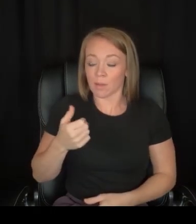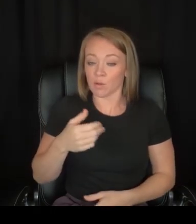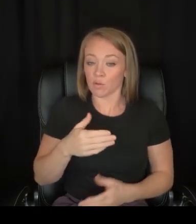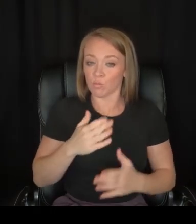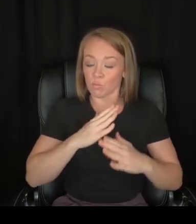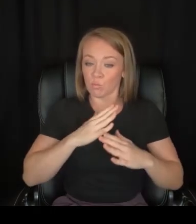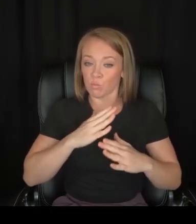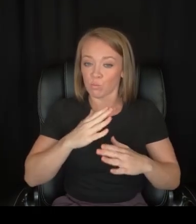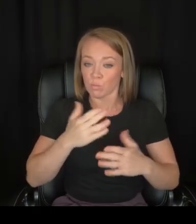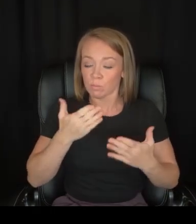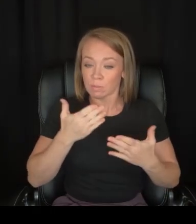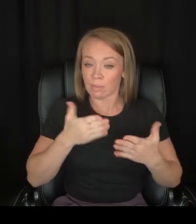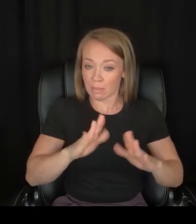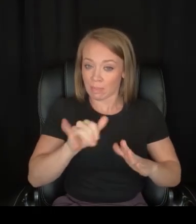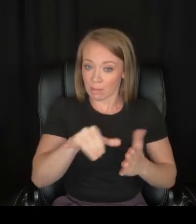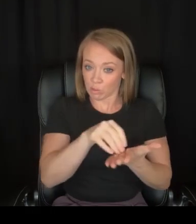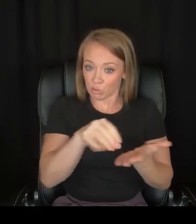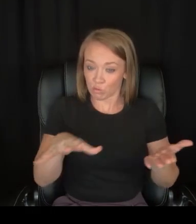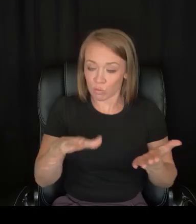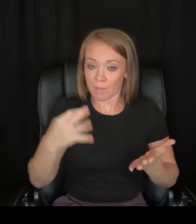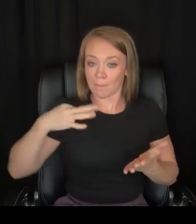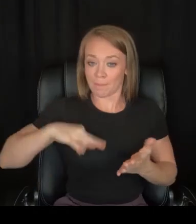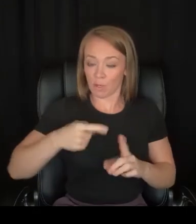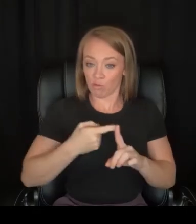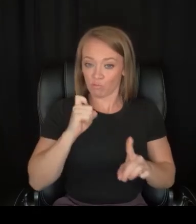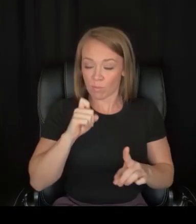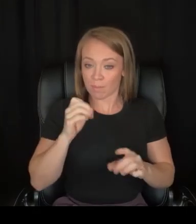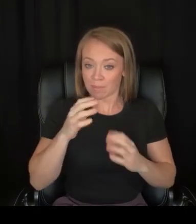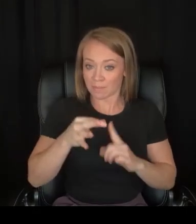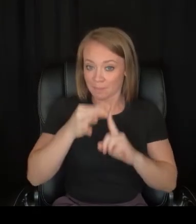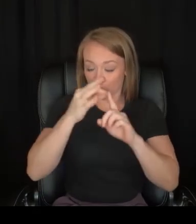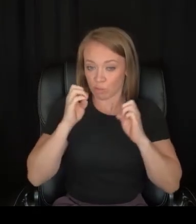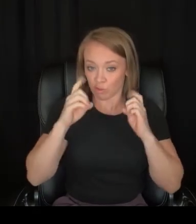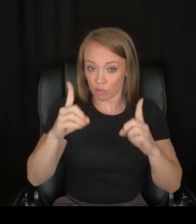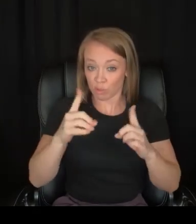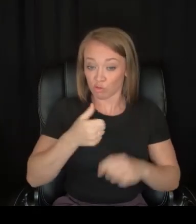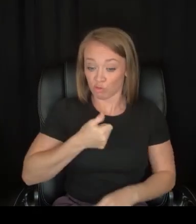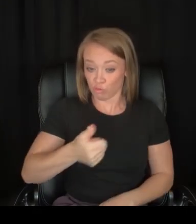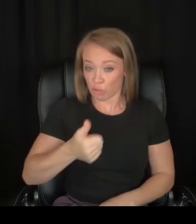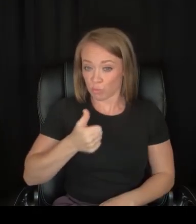special education and transportation was not a related service in this student's